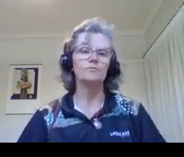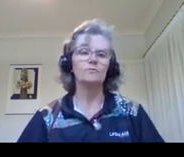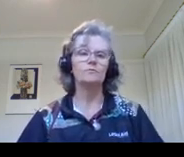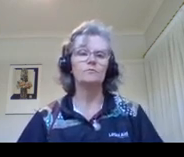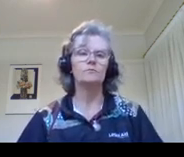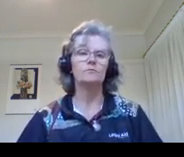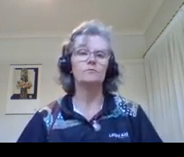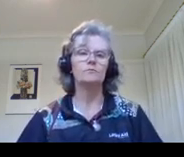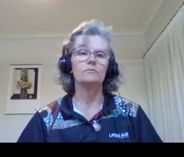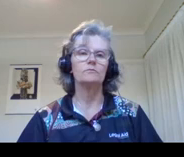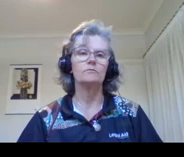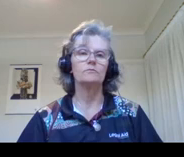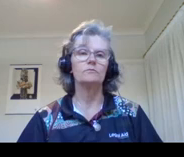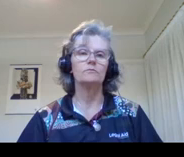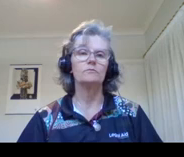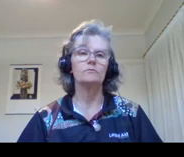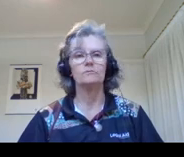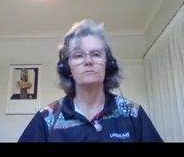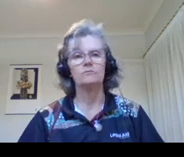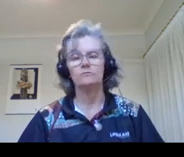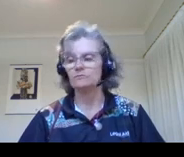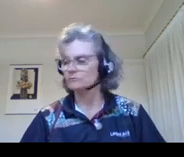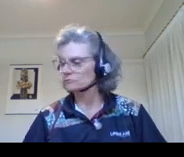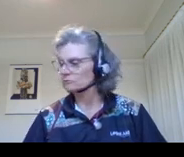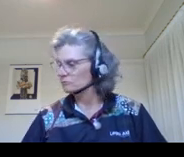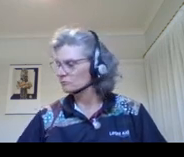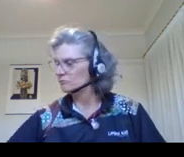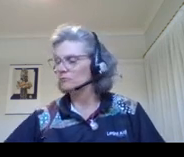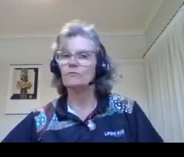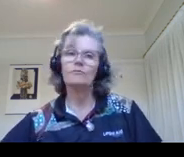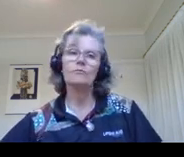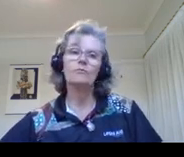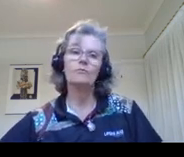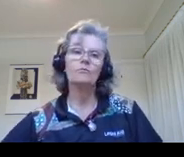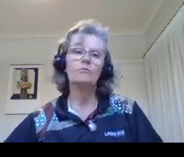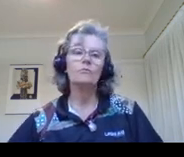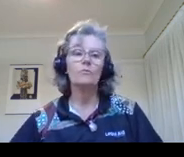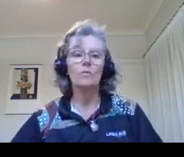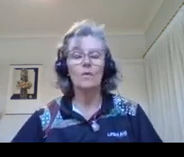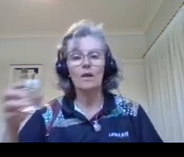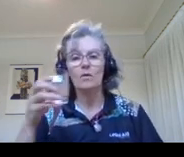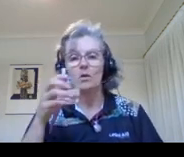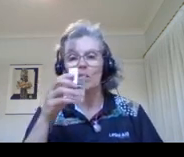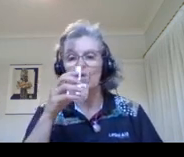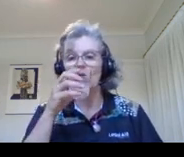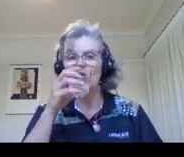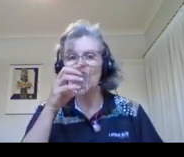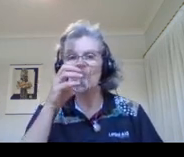has made a decision that you disagree with in relation toto a scam or a transaction